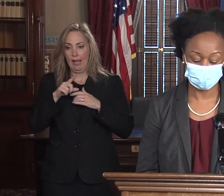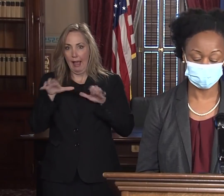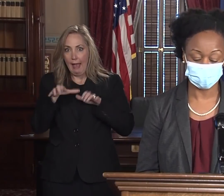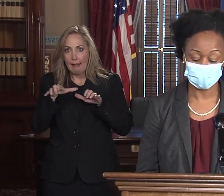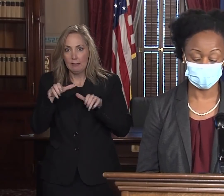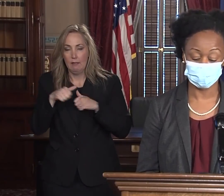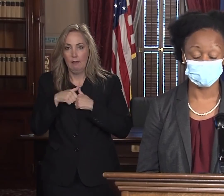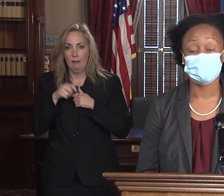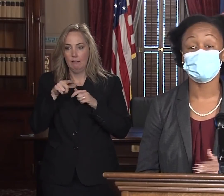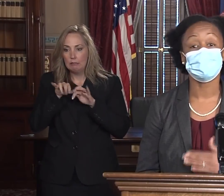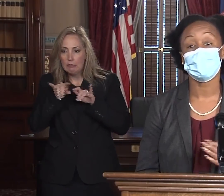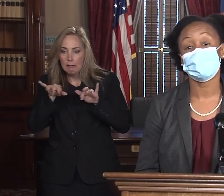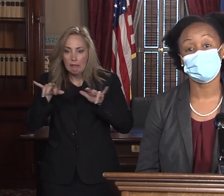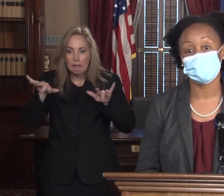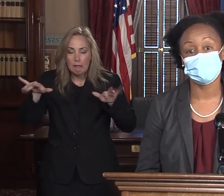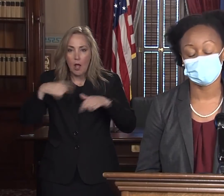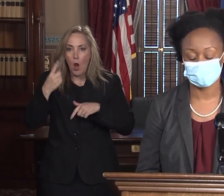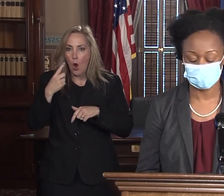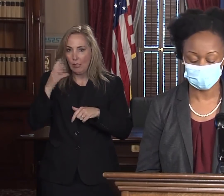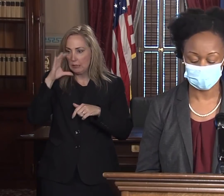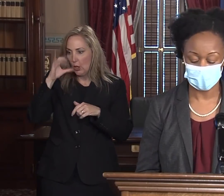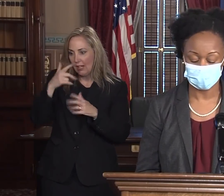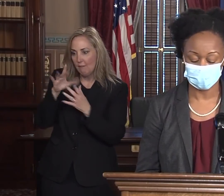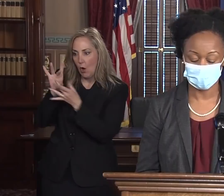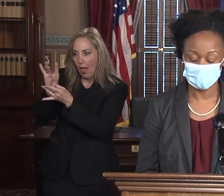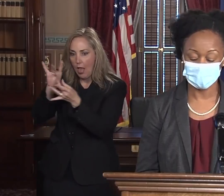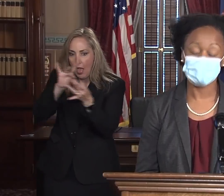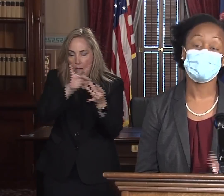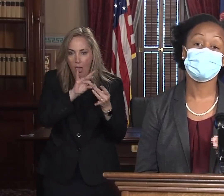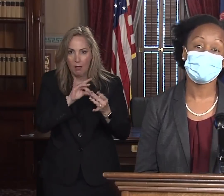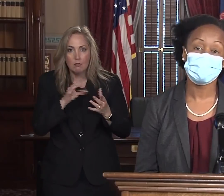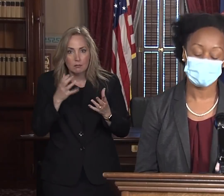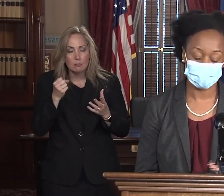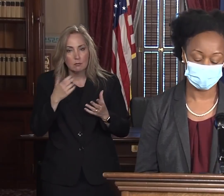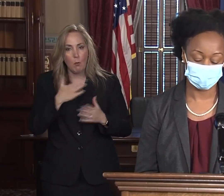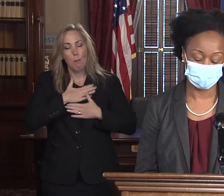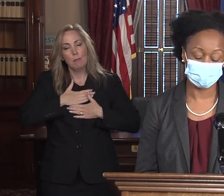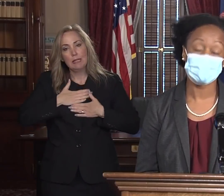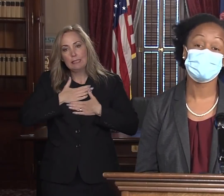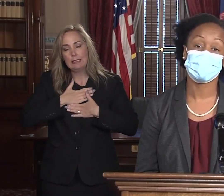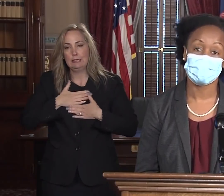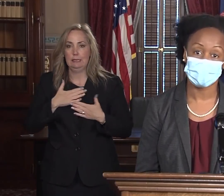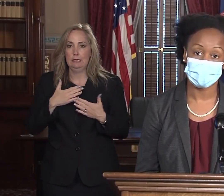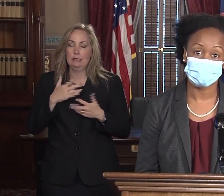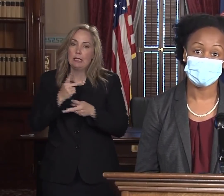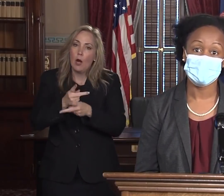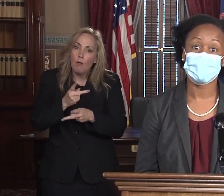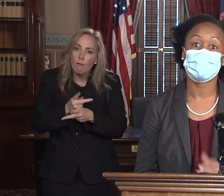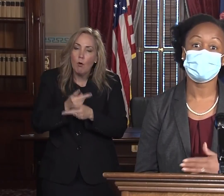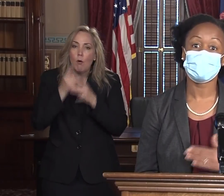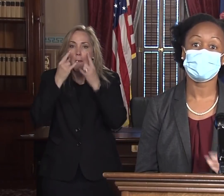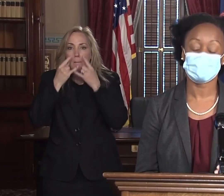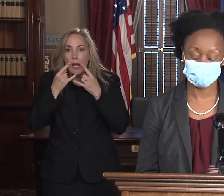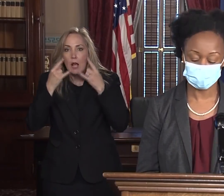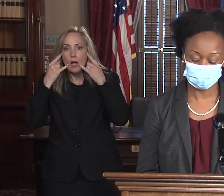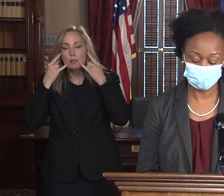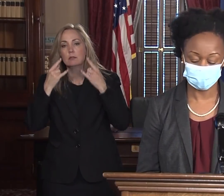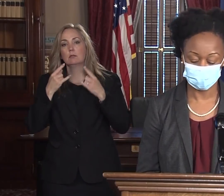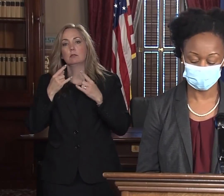WE HAVE TO REMEMBER THAT THIS VIRUS IS STILL VERY ACTIVE. IT'S ALWAYS LOOKING TO INFECT PEOPLE, NO MATTER THE REASON FOR THE GATHERING.